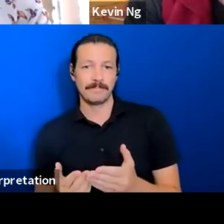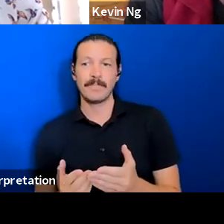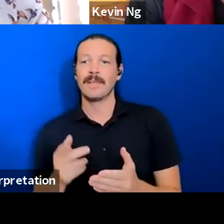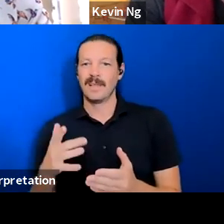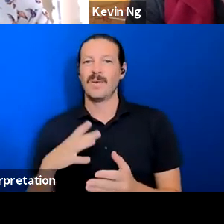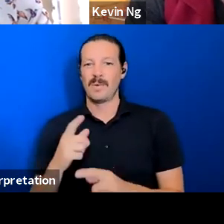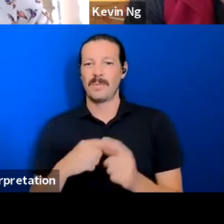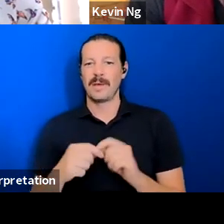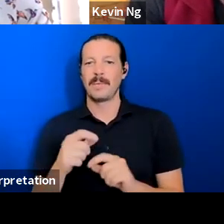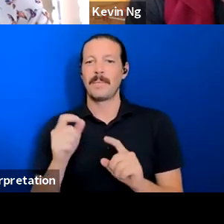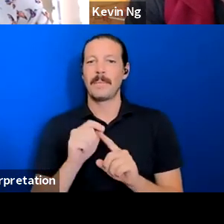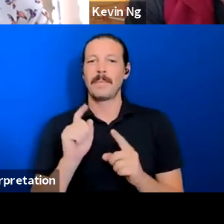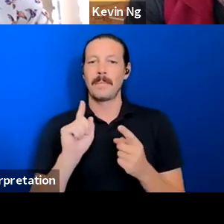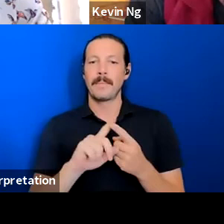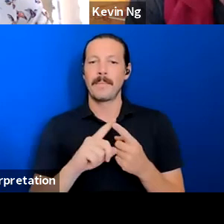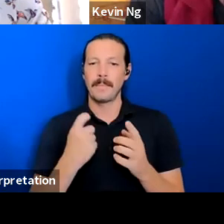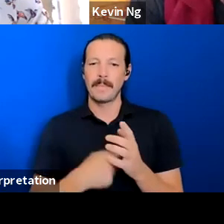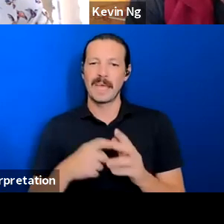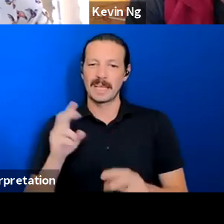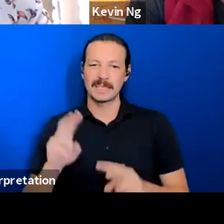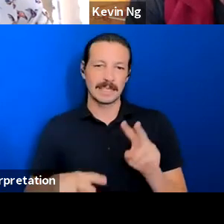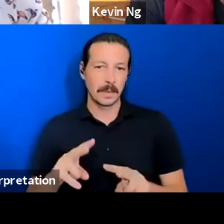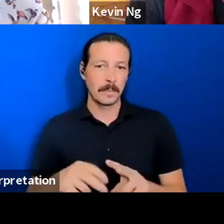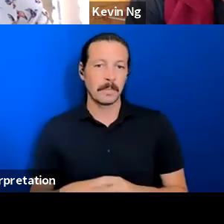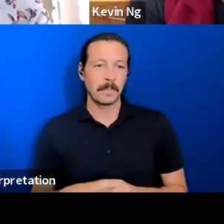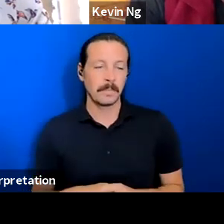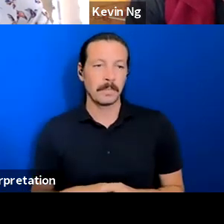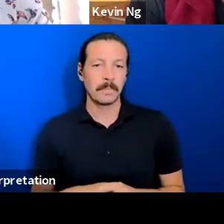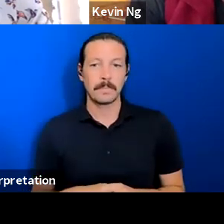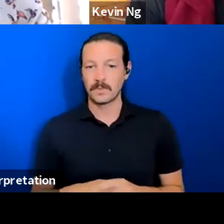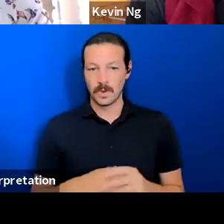I might give you one or two tips each before we close the session. This is tips to give